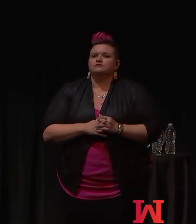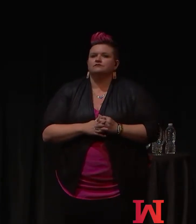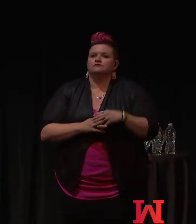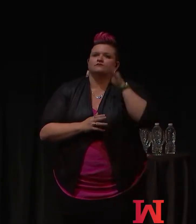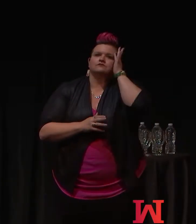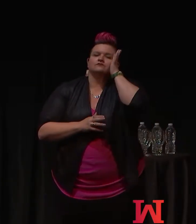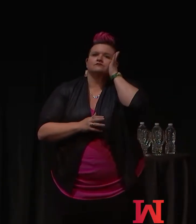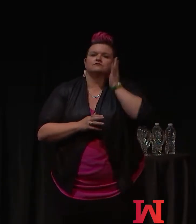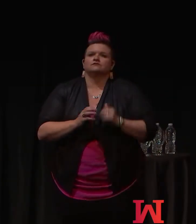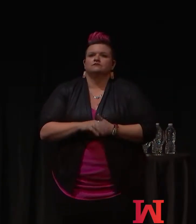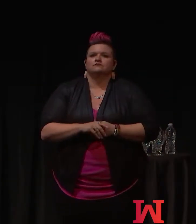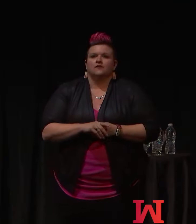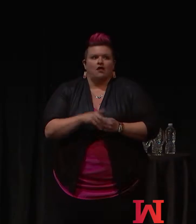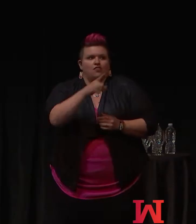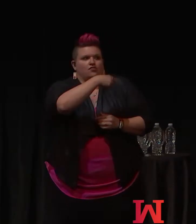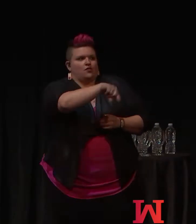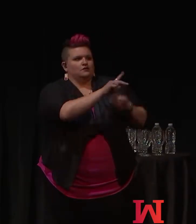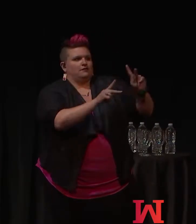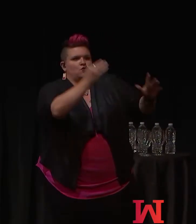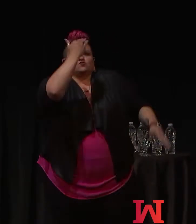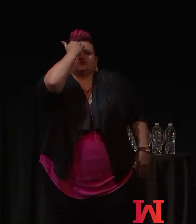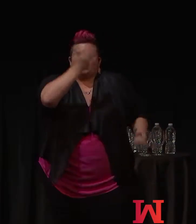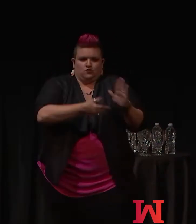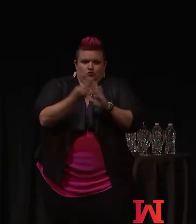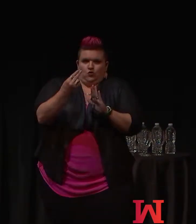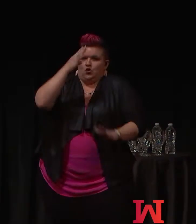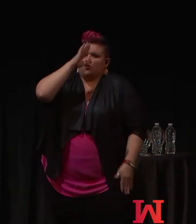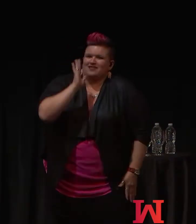They know the truth, which is that their voice matters,